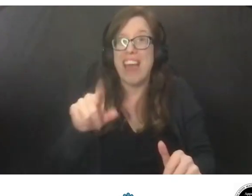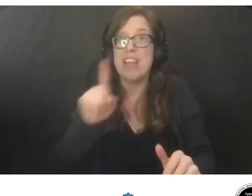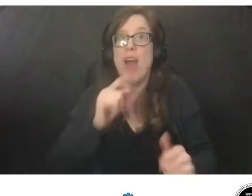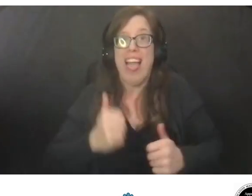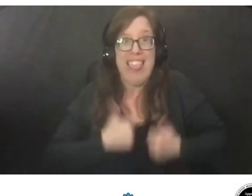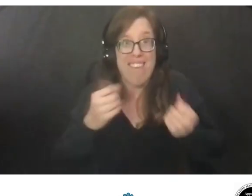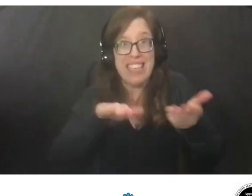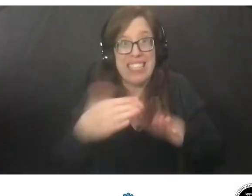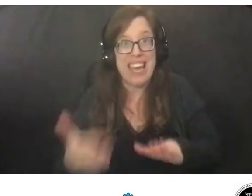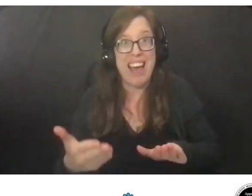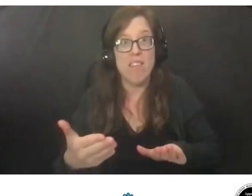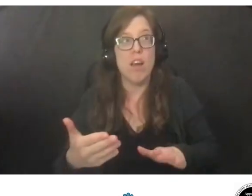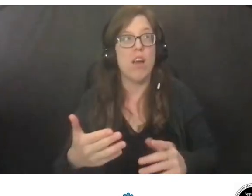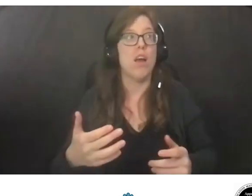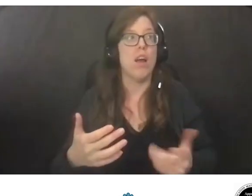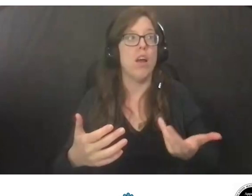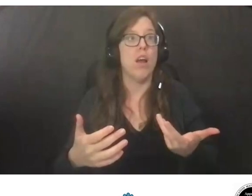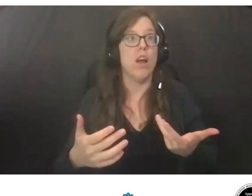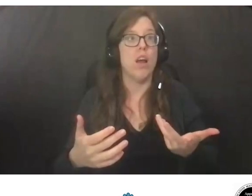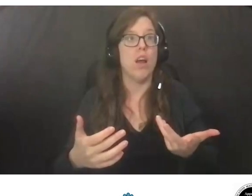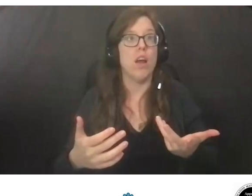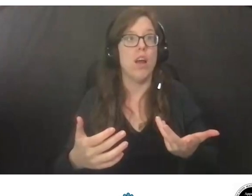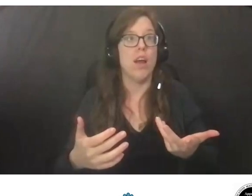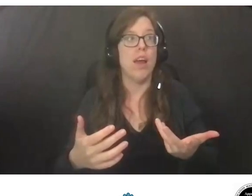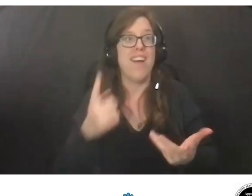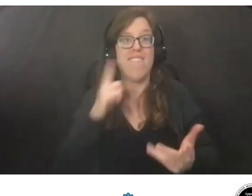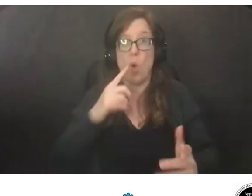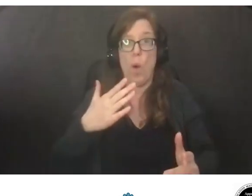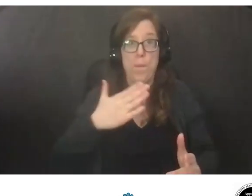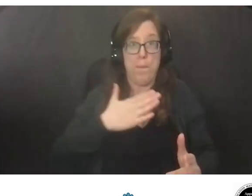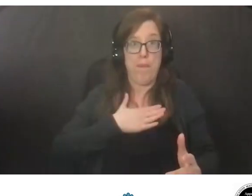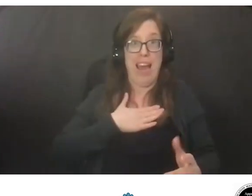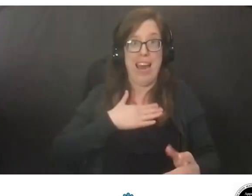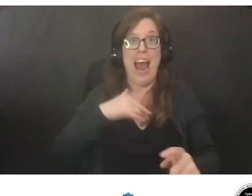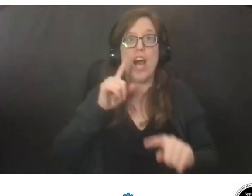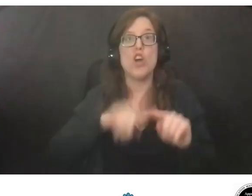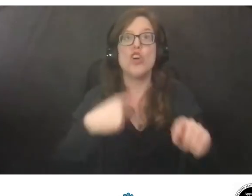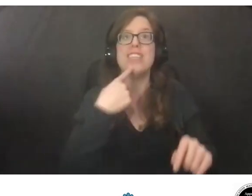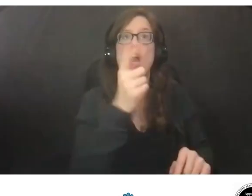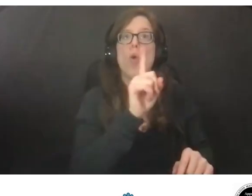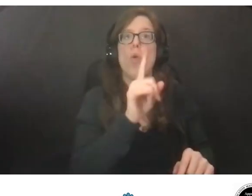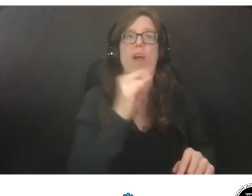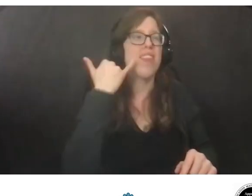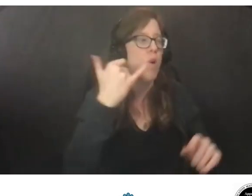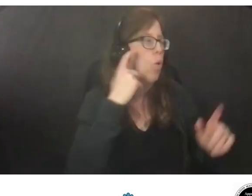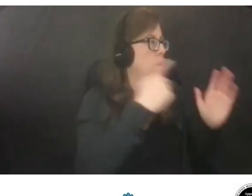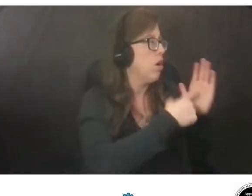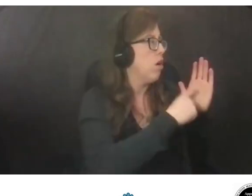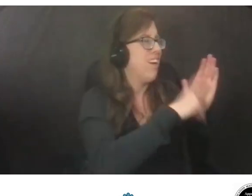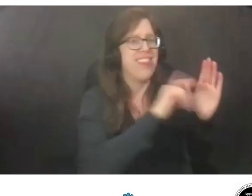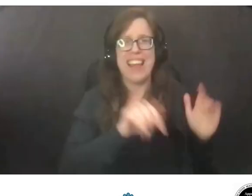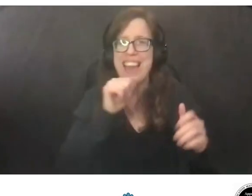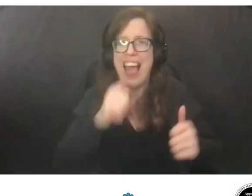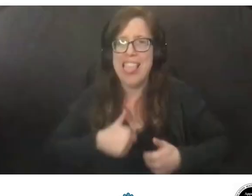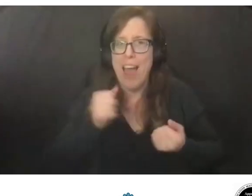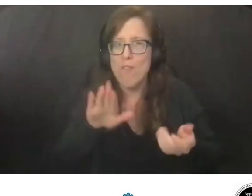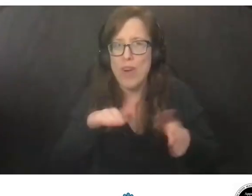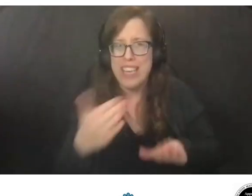Needing to look...like, mine was just... I couldn't tell you where the...the telephone was ringing from. Like that's not life or death.